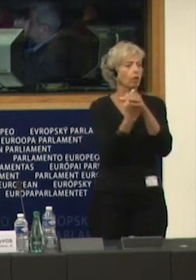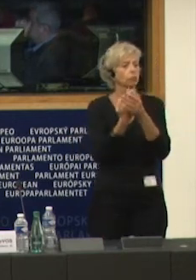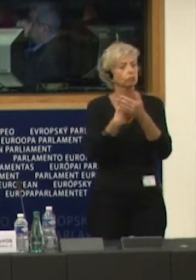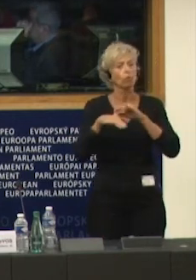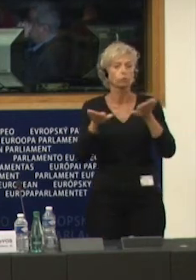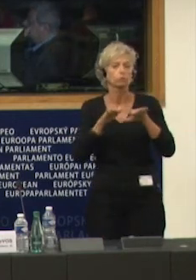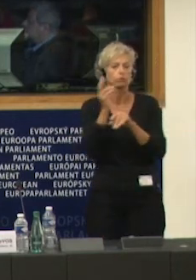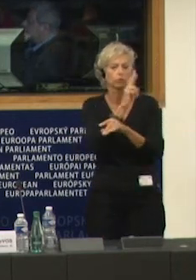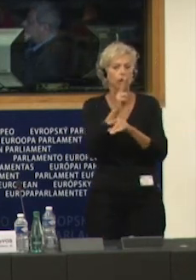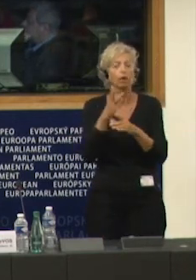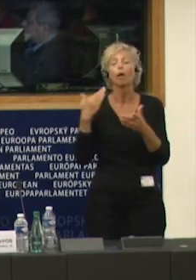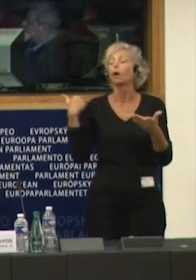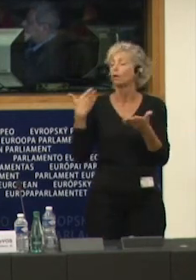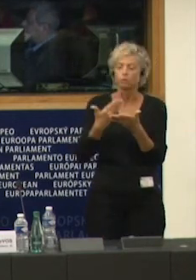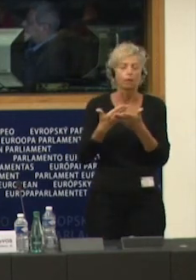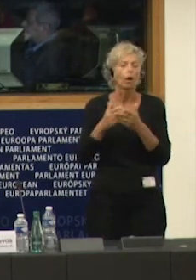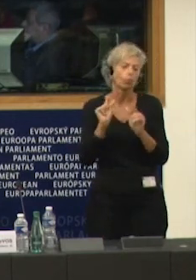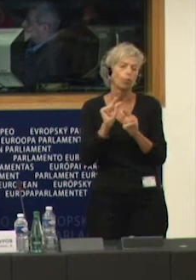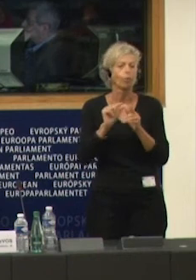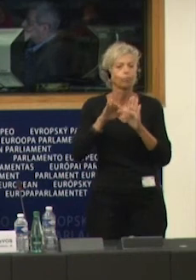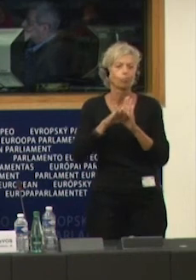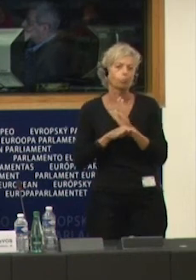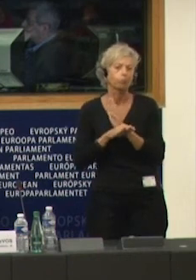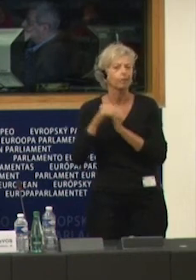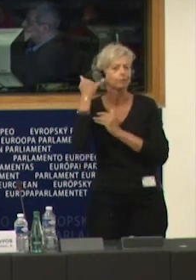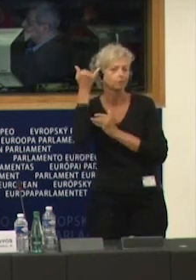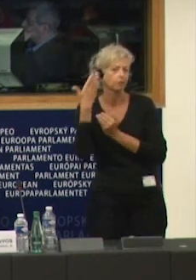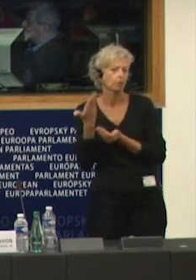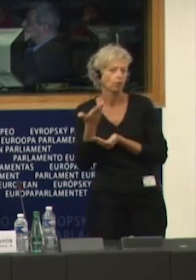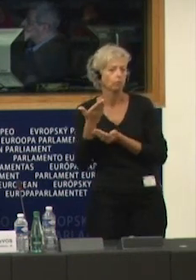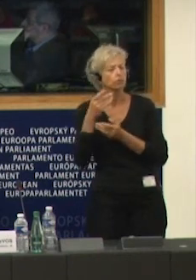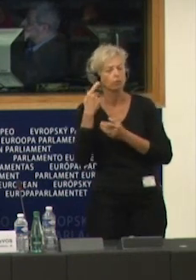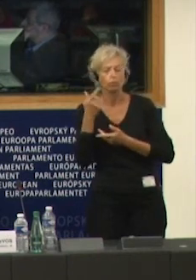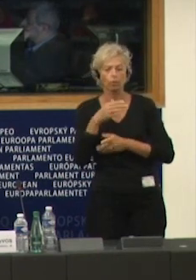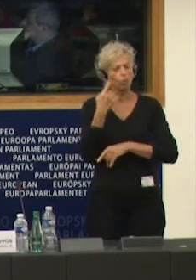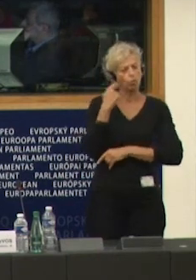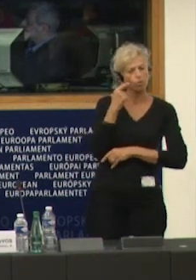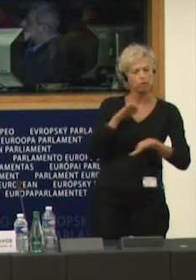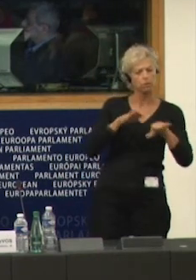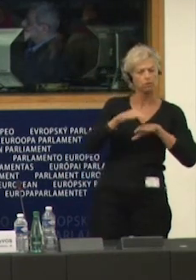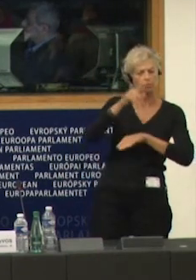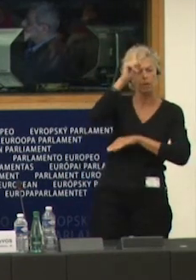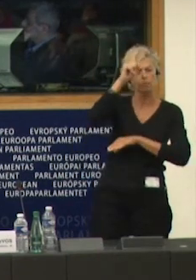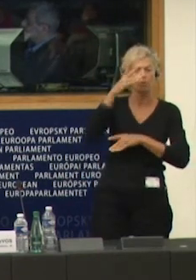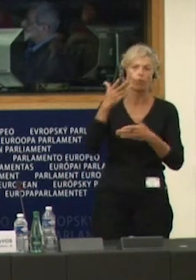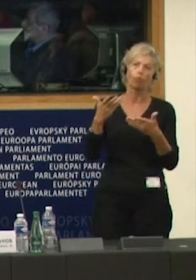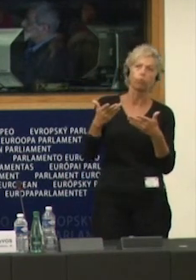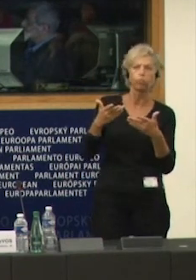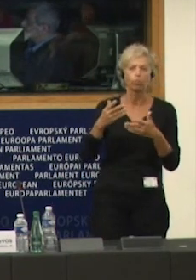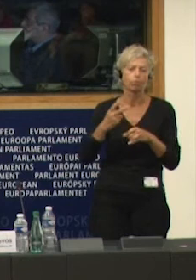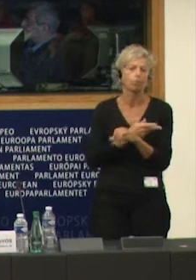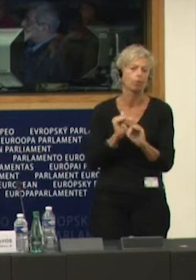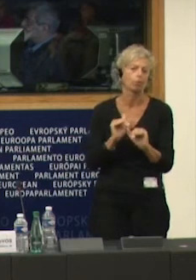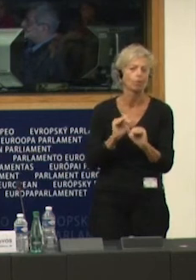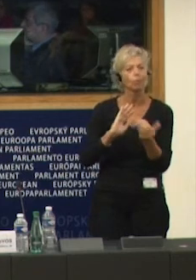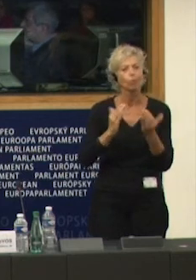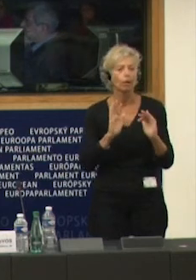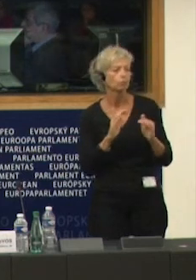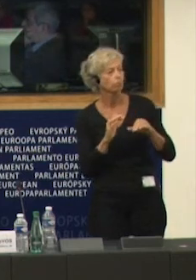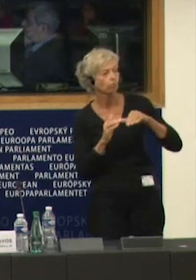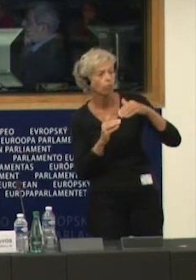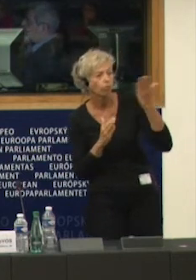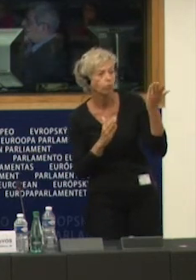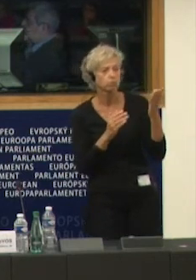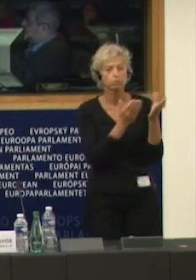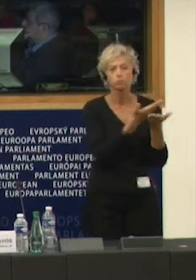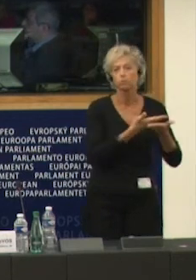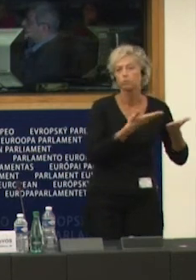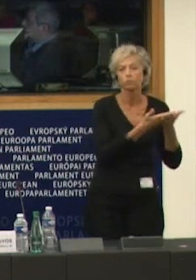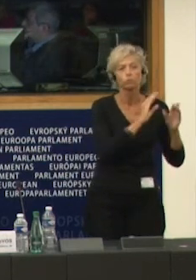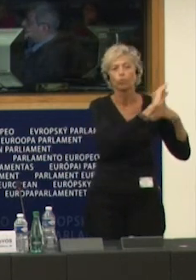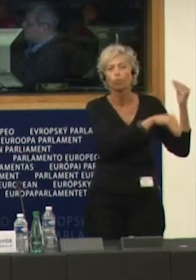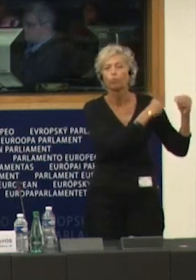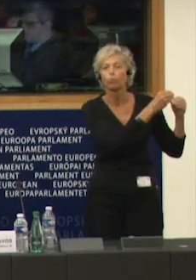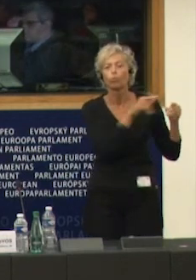Finally, I'd like to touch on the question of political influence.